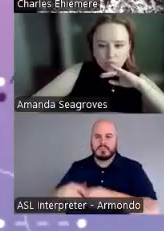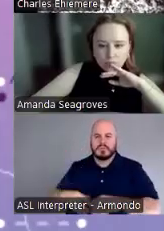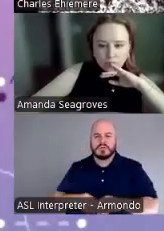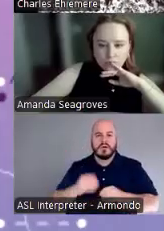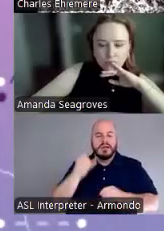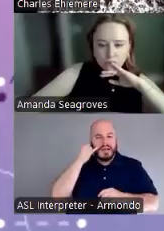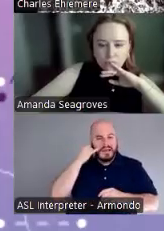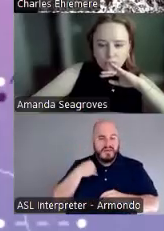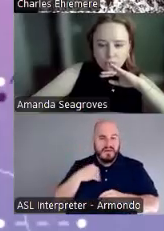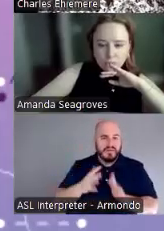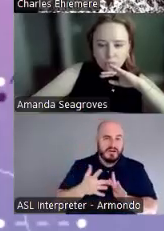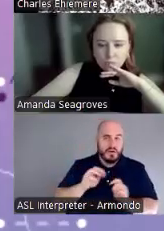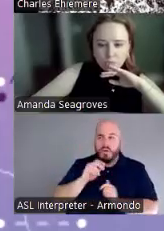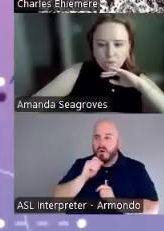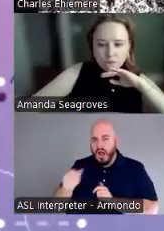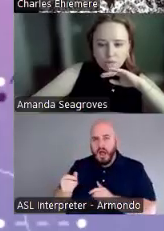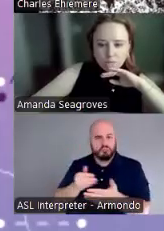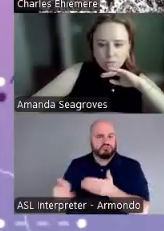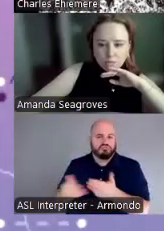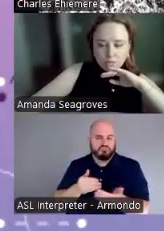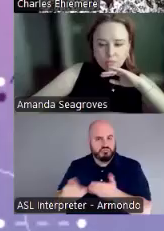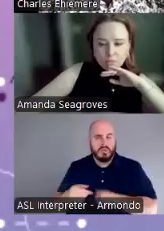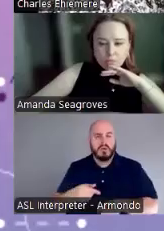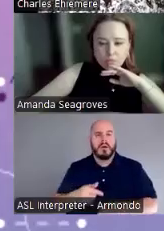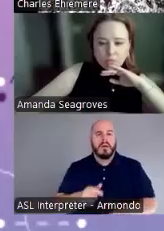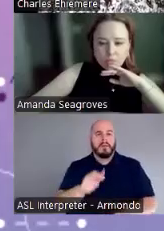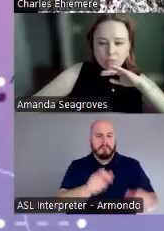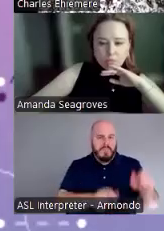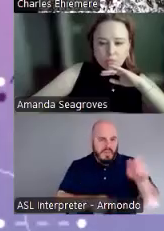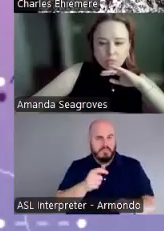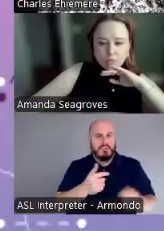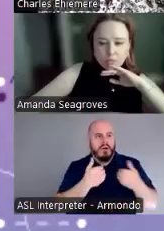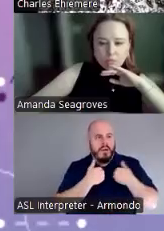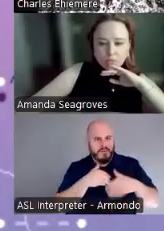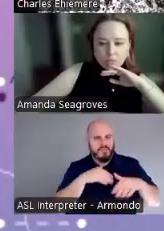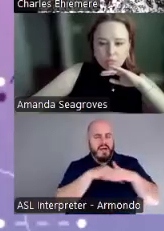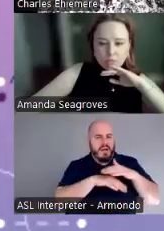inasmuch as these individuals have access to--